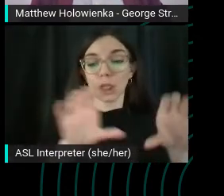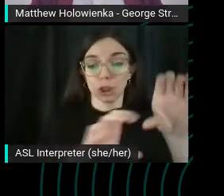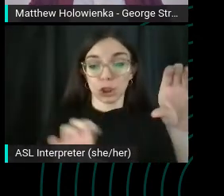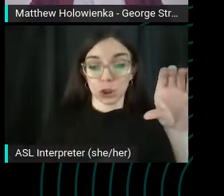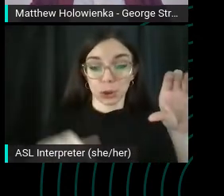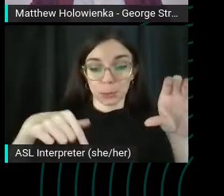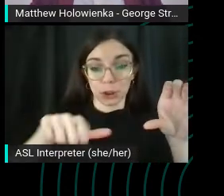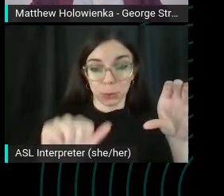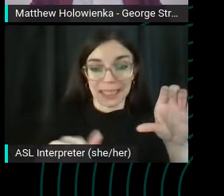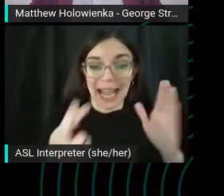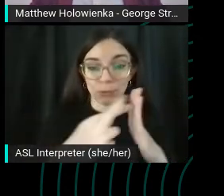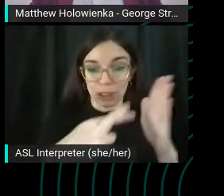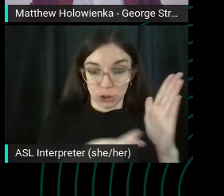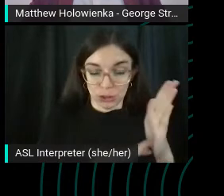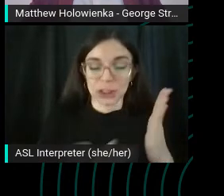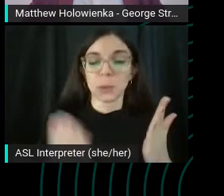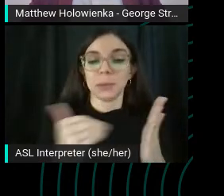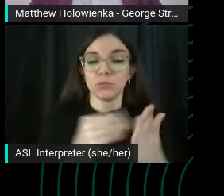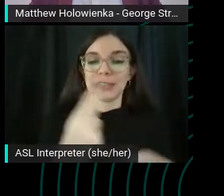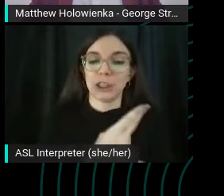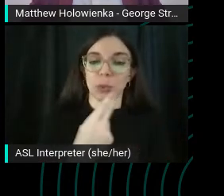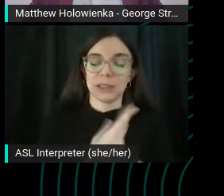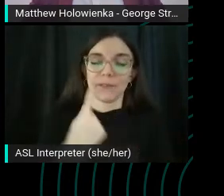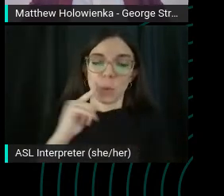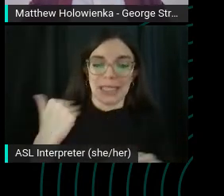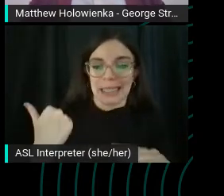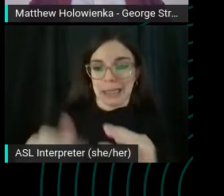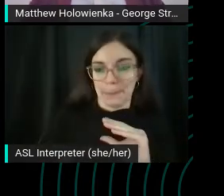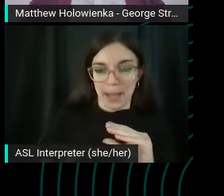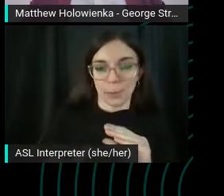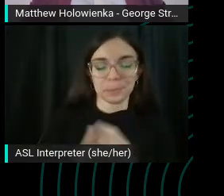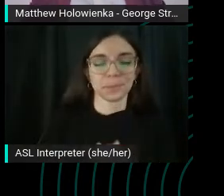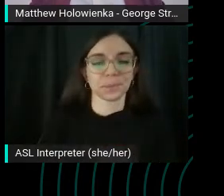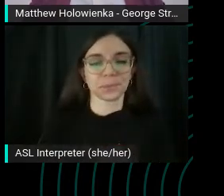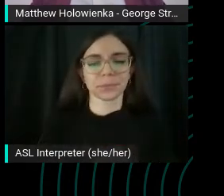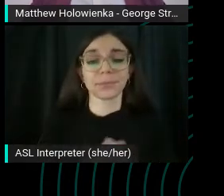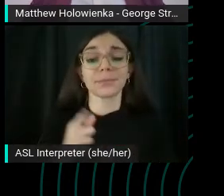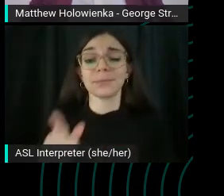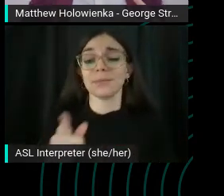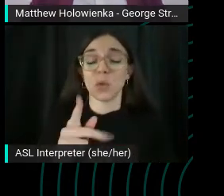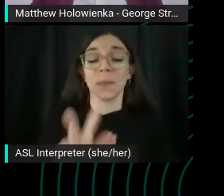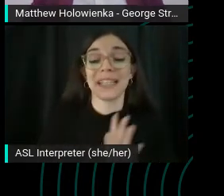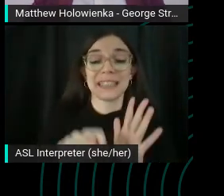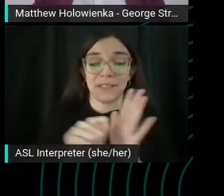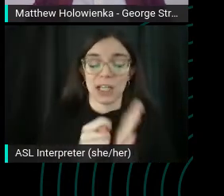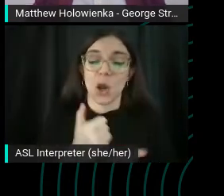trying to get people to sign up to chat with Maulik virtually. So this video actually helped accomplish two of our other goals this season,